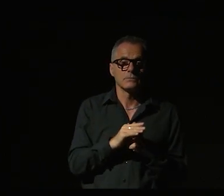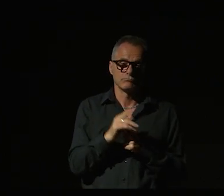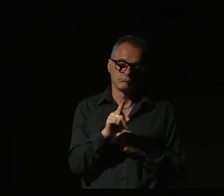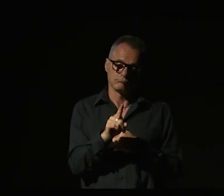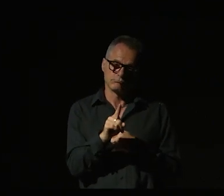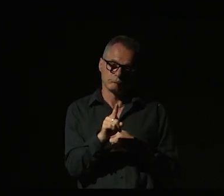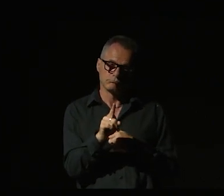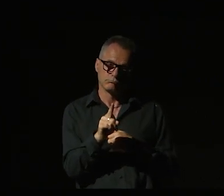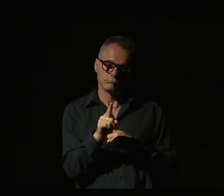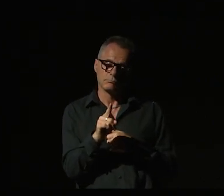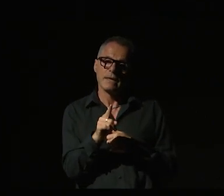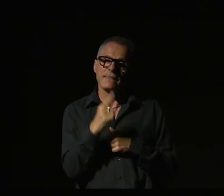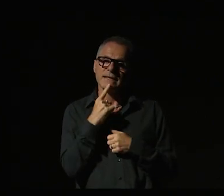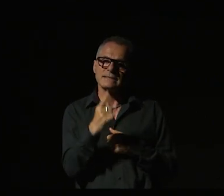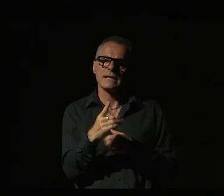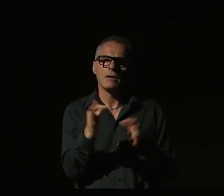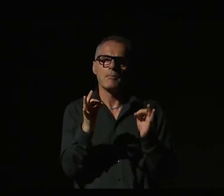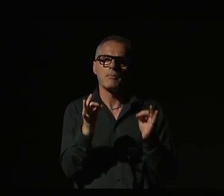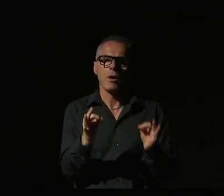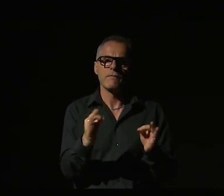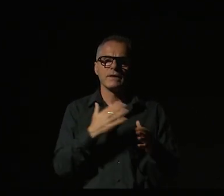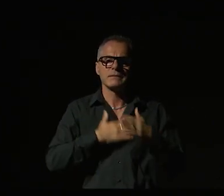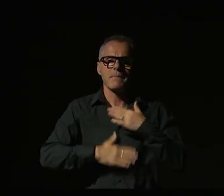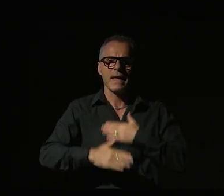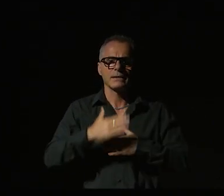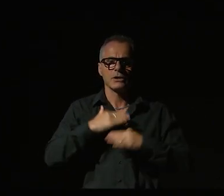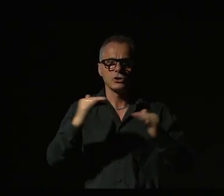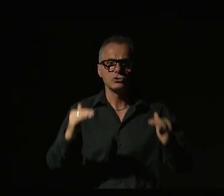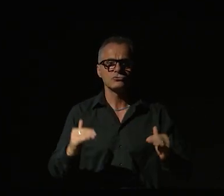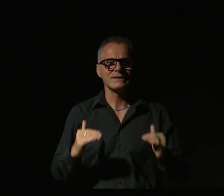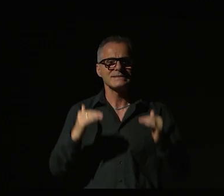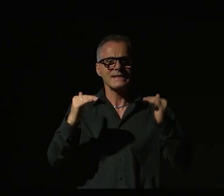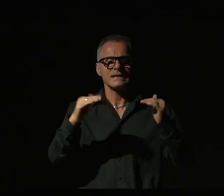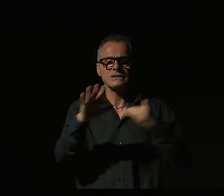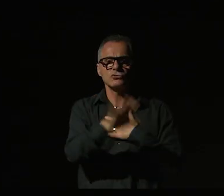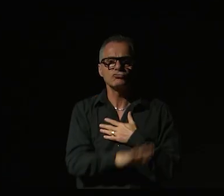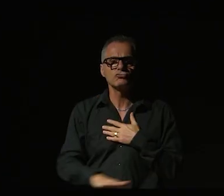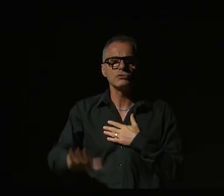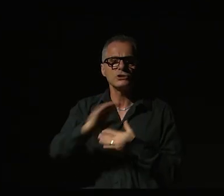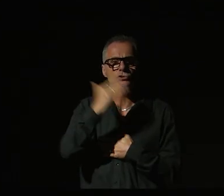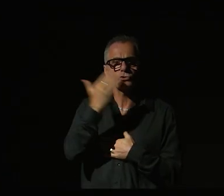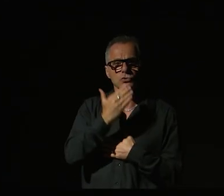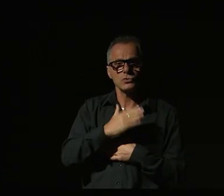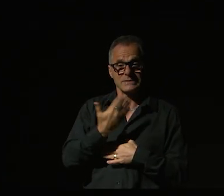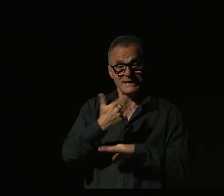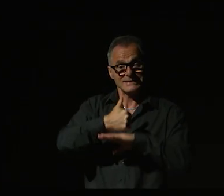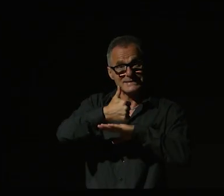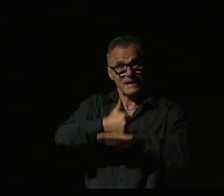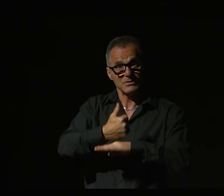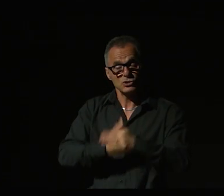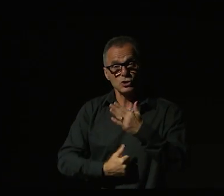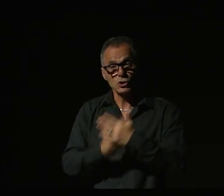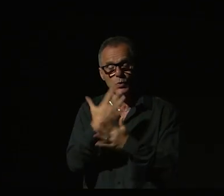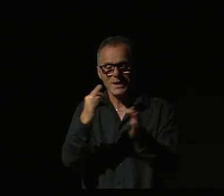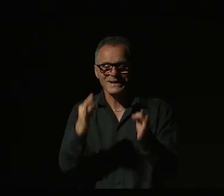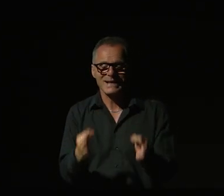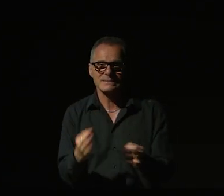would later call the perfect manner that transcended regional schools and established a new Classical ideal.